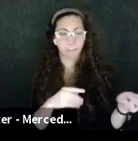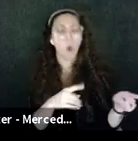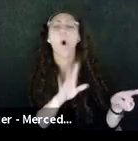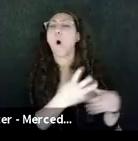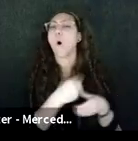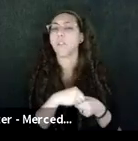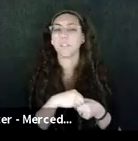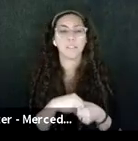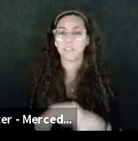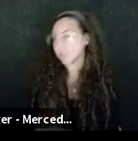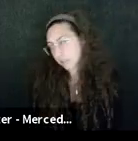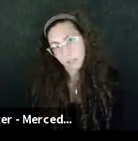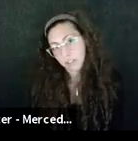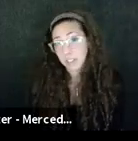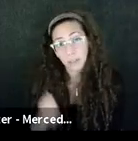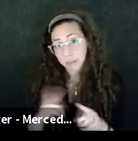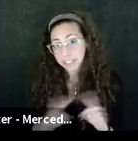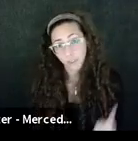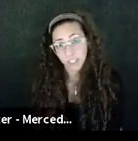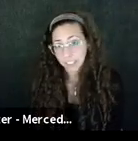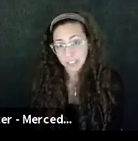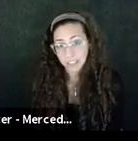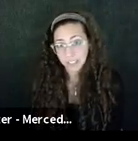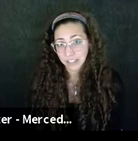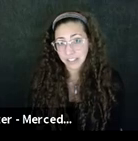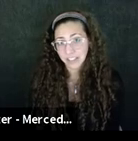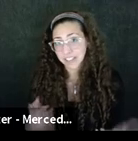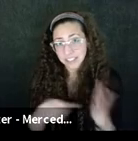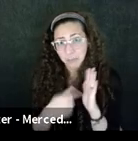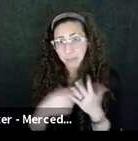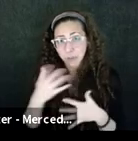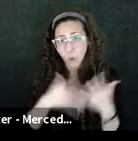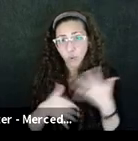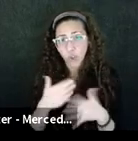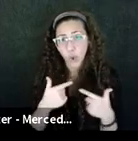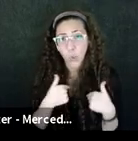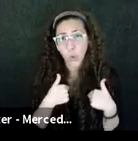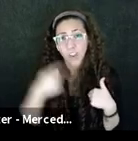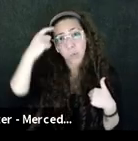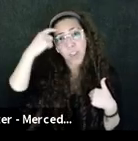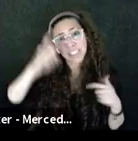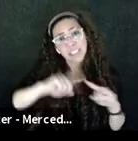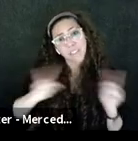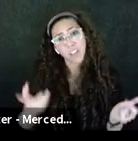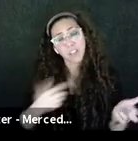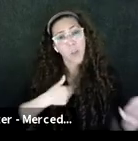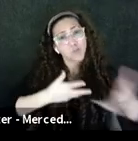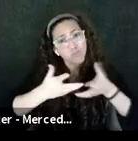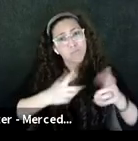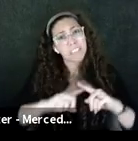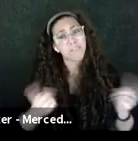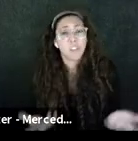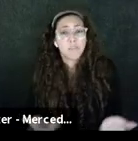Jason Williams: So some of us interact difference socially because our brains are wired different for social interactions.